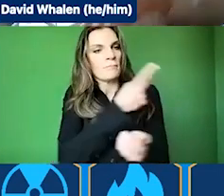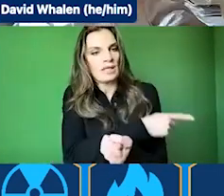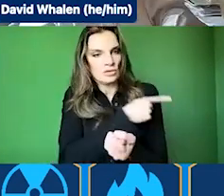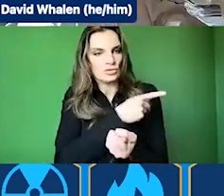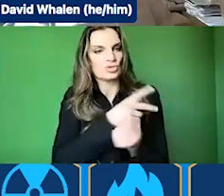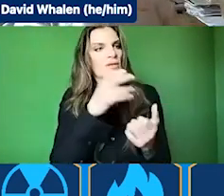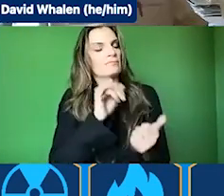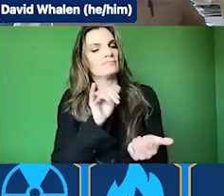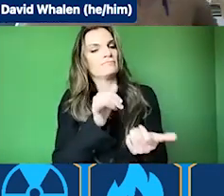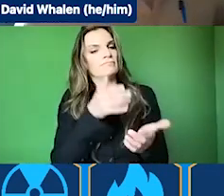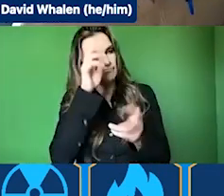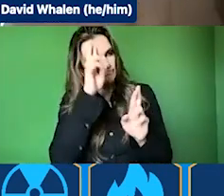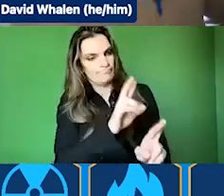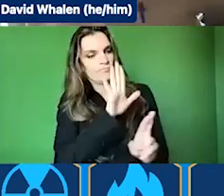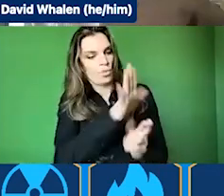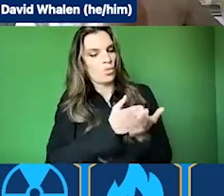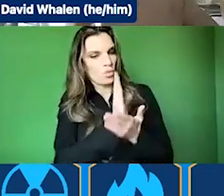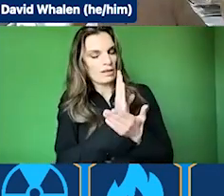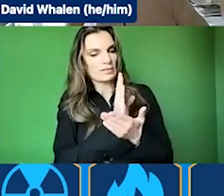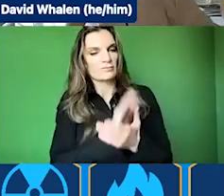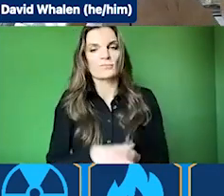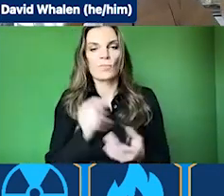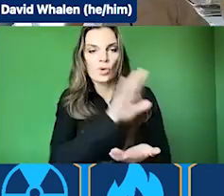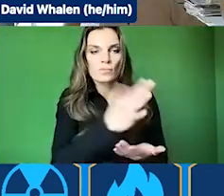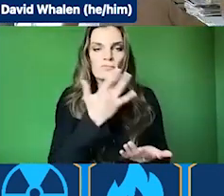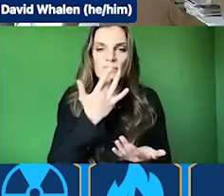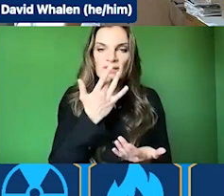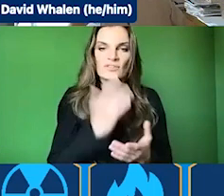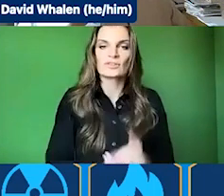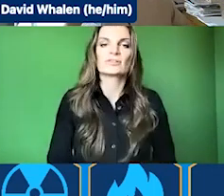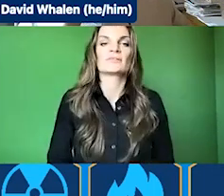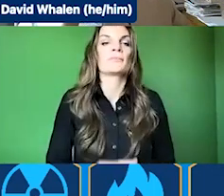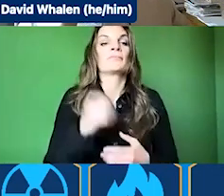respect for the rights and preferences of patients. When we move into public health